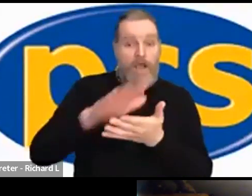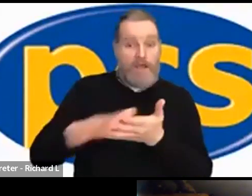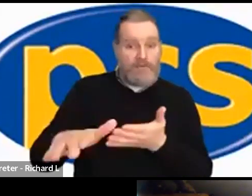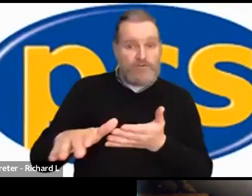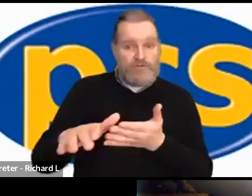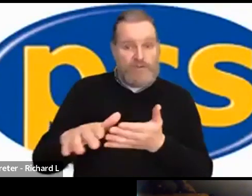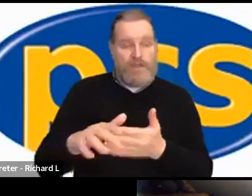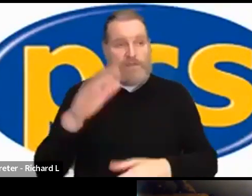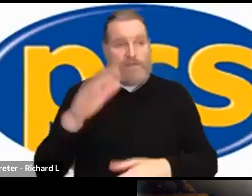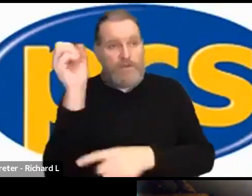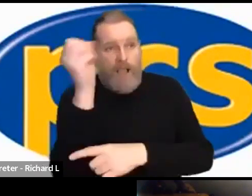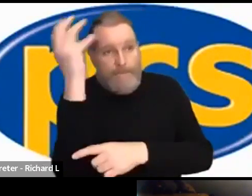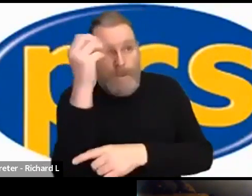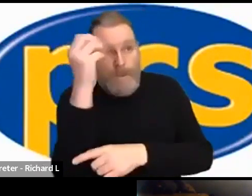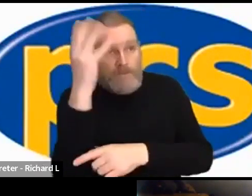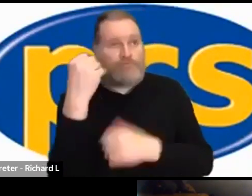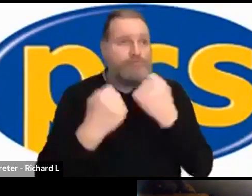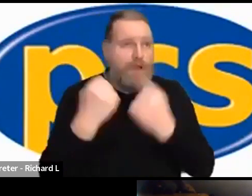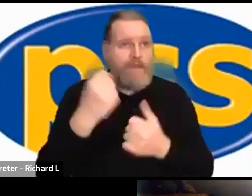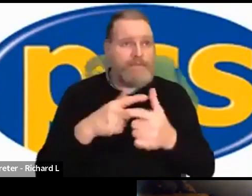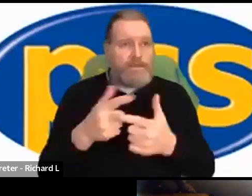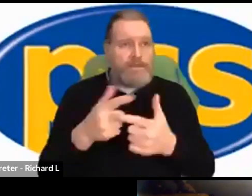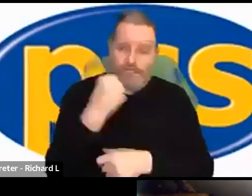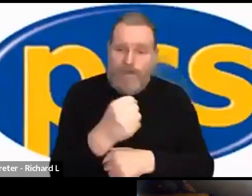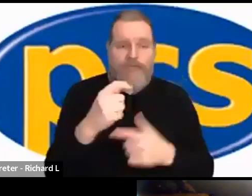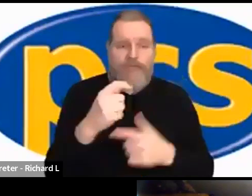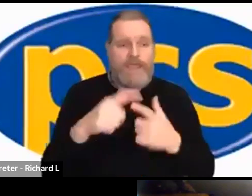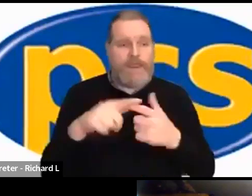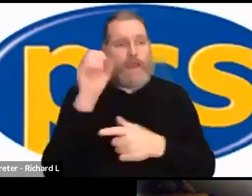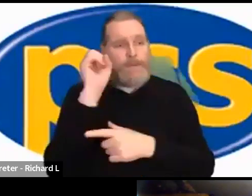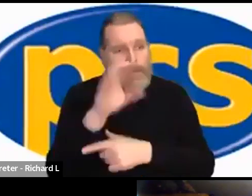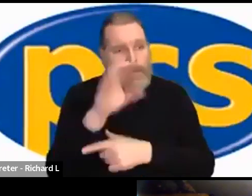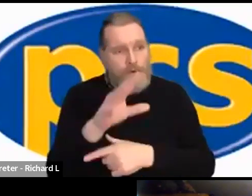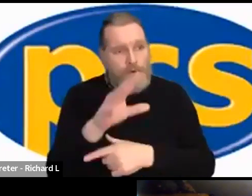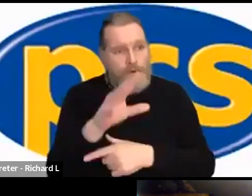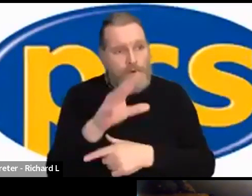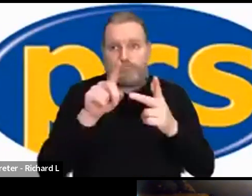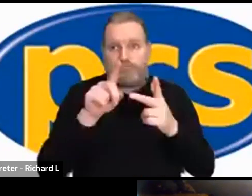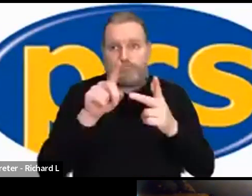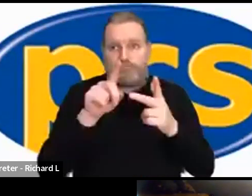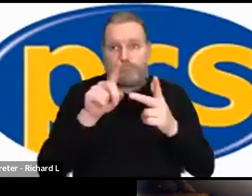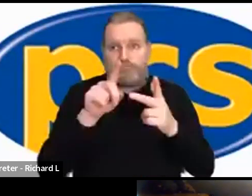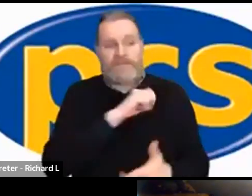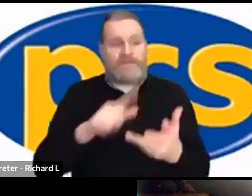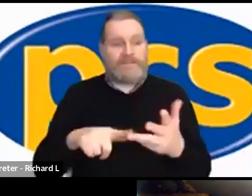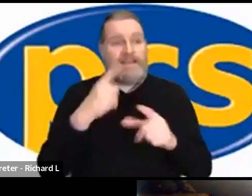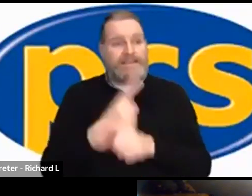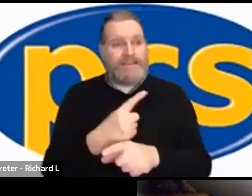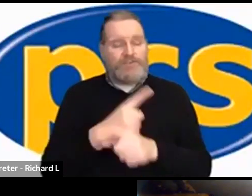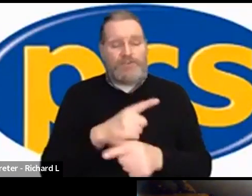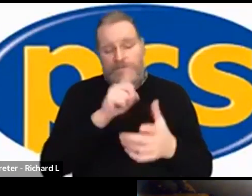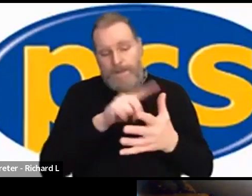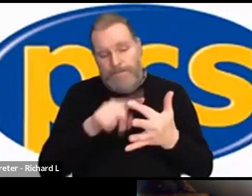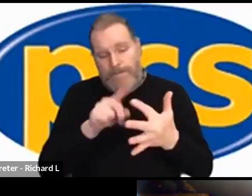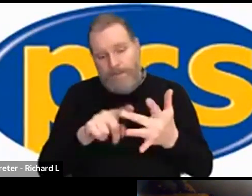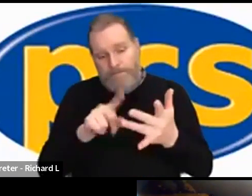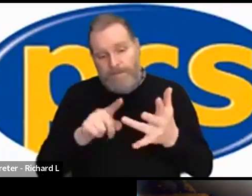And let's make sure that just like like paramedics and like paramedics and nurses and train workers and postal workers have been doing orkers have been doing, standing up for